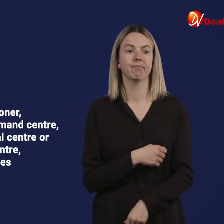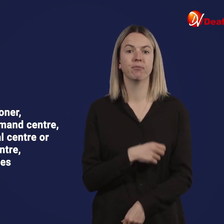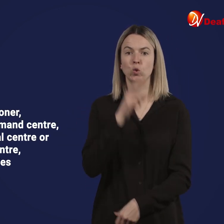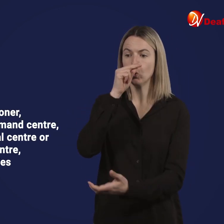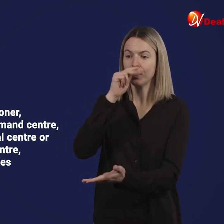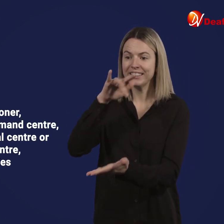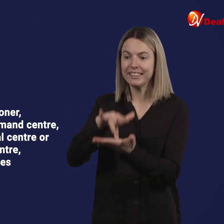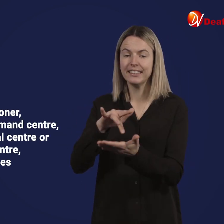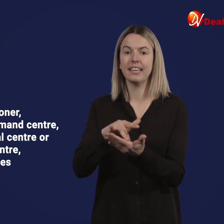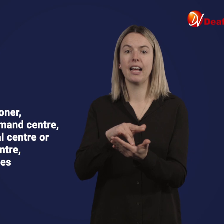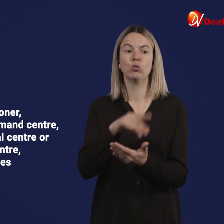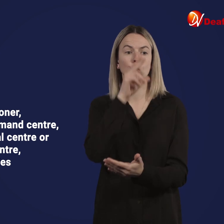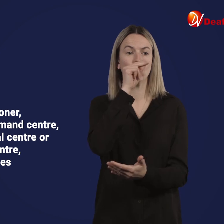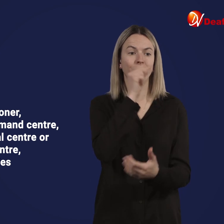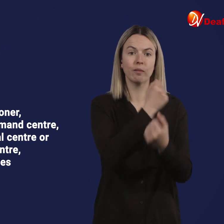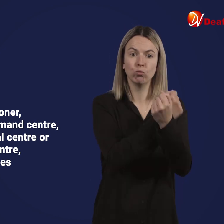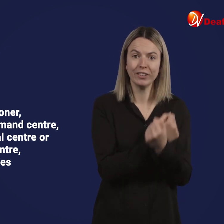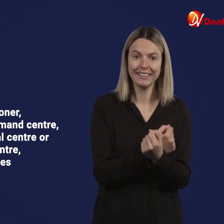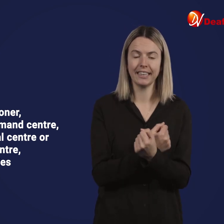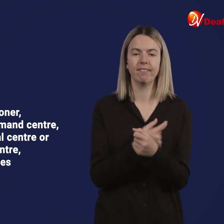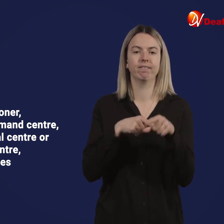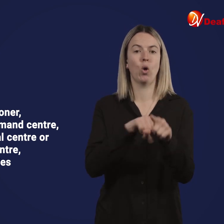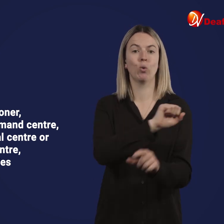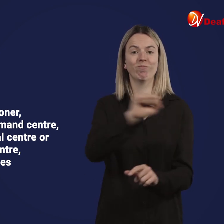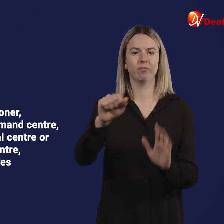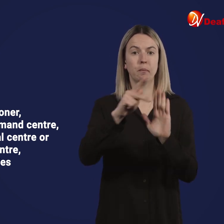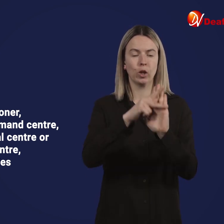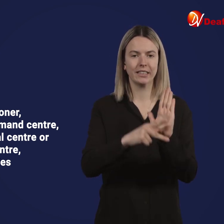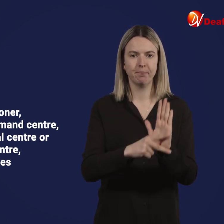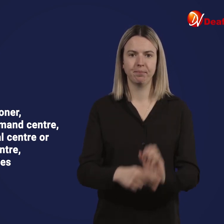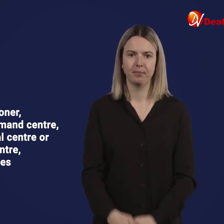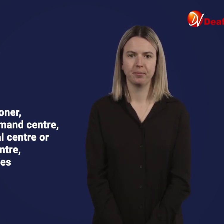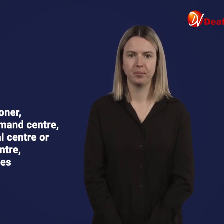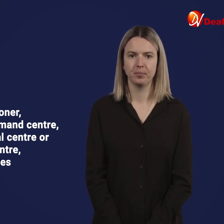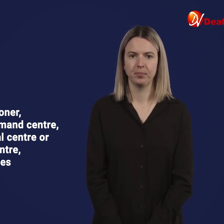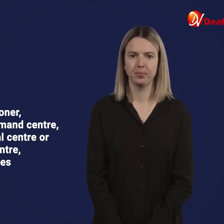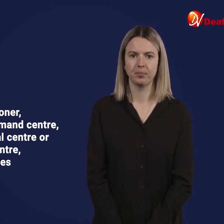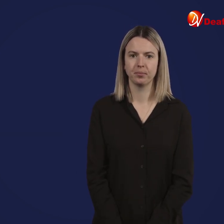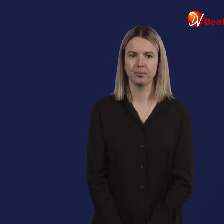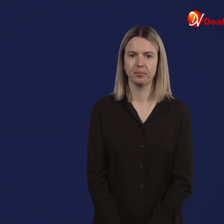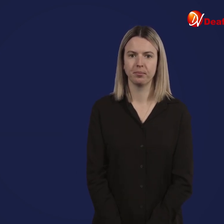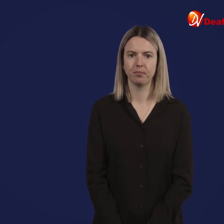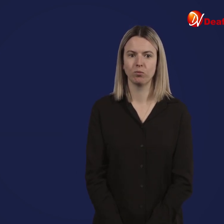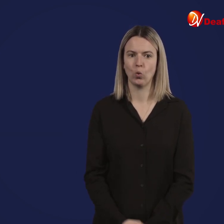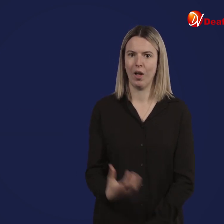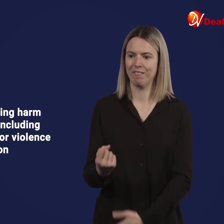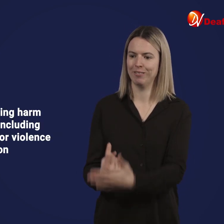If you are escaping harm or risk of harm including family violence or violence of another person